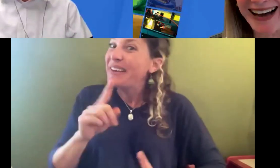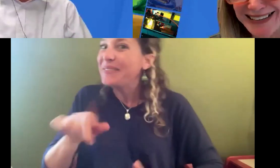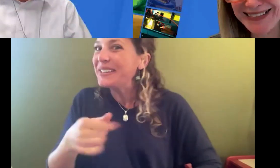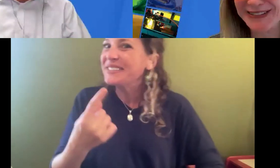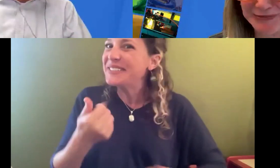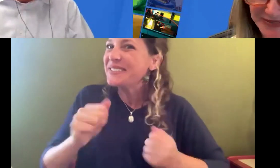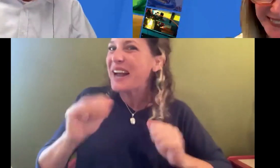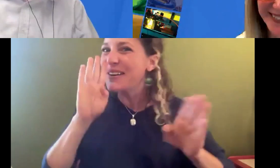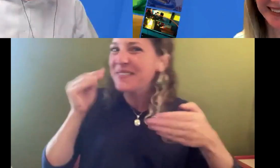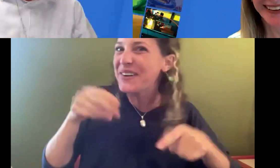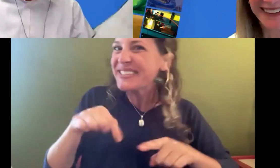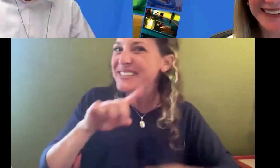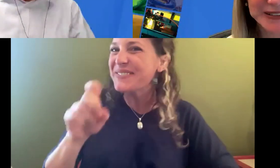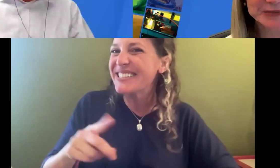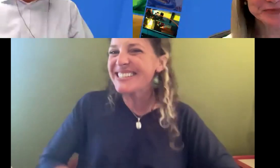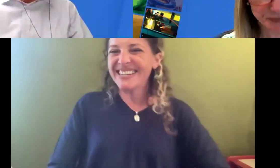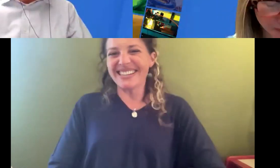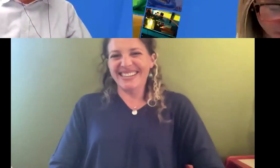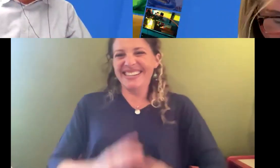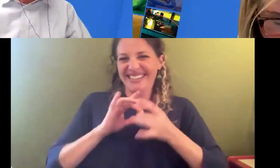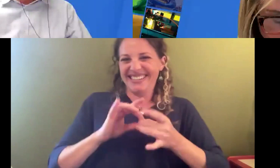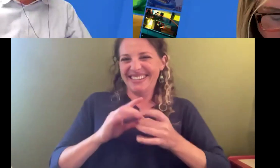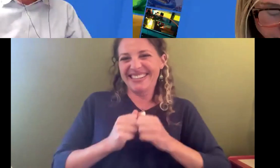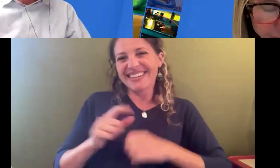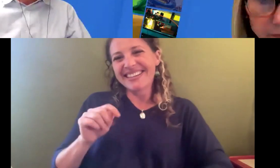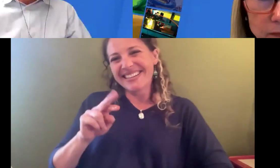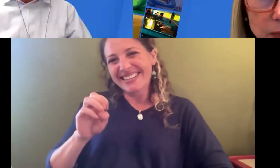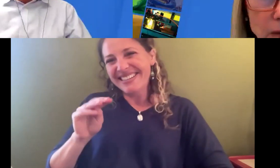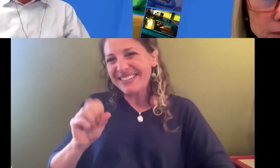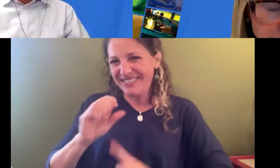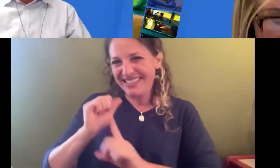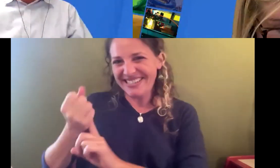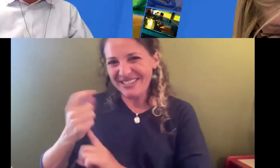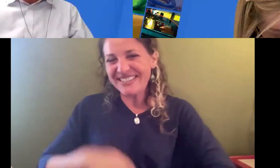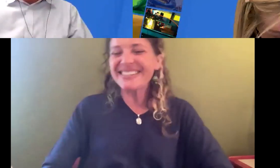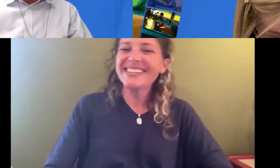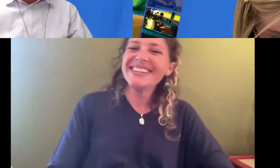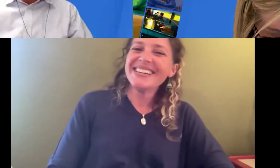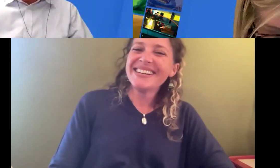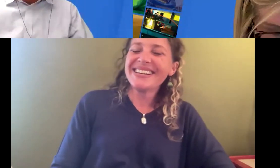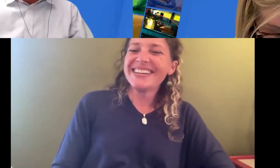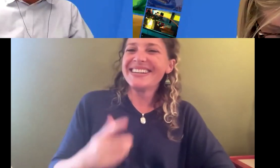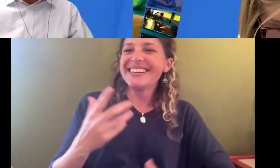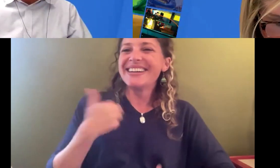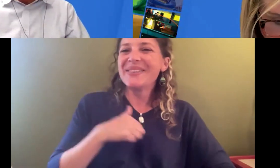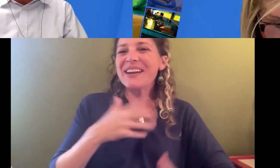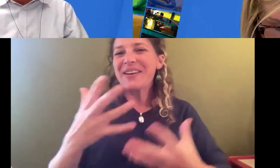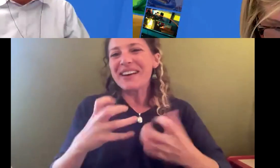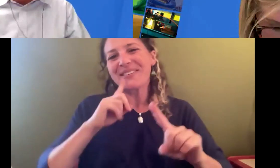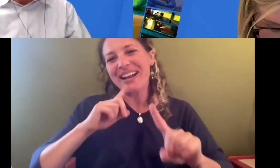these questions that are related to the terms and conditions. We answered this question in the Q&A,